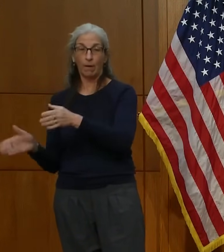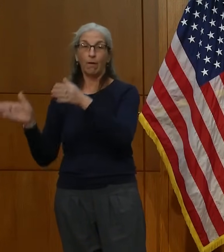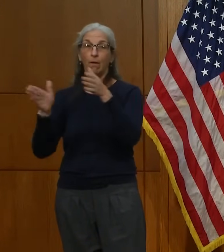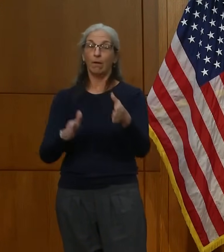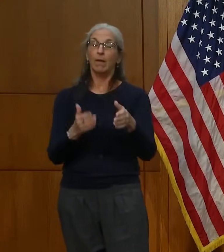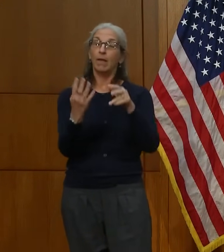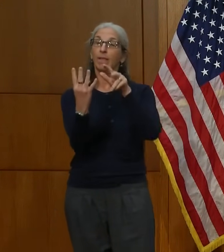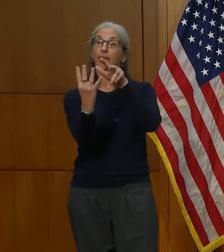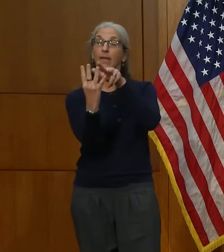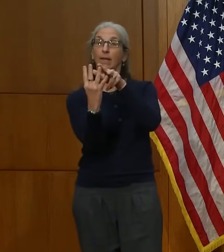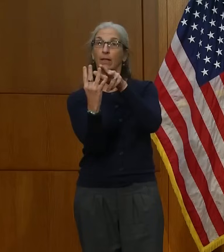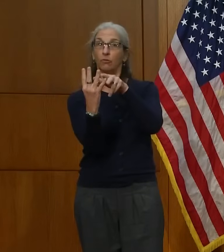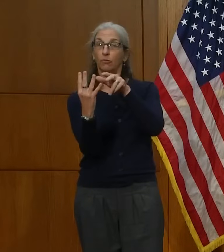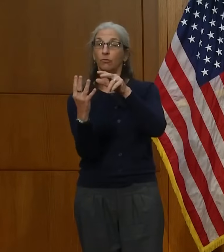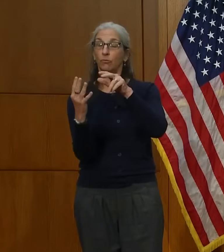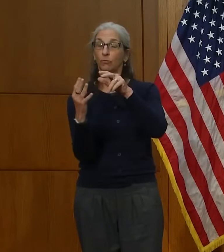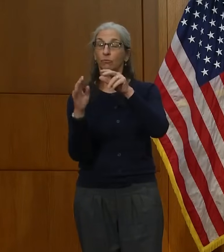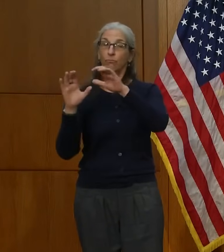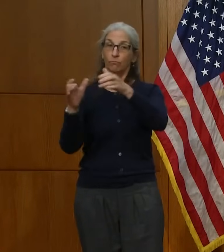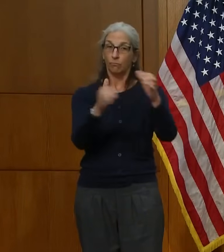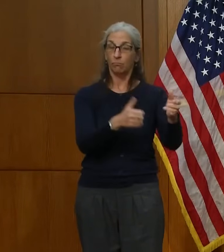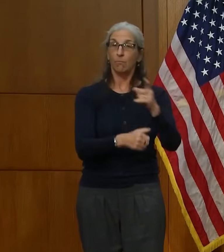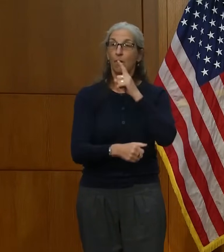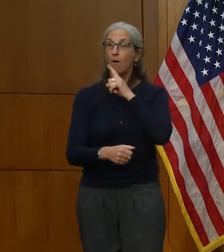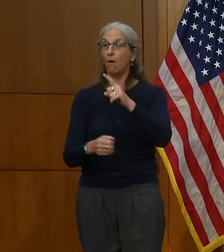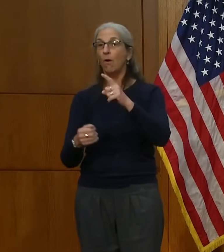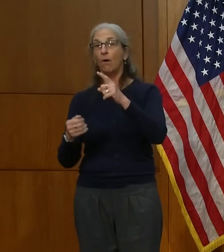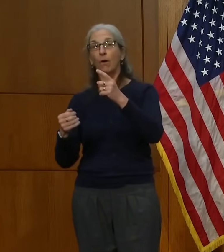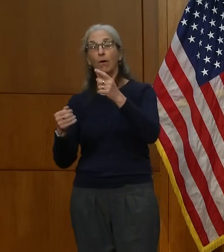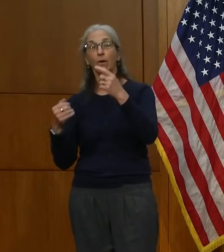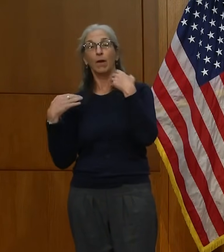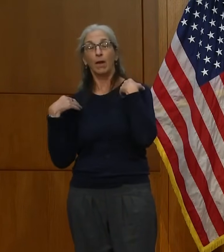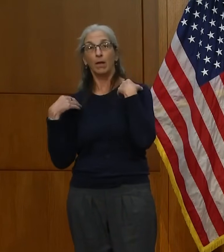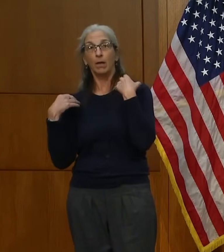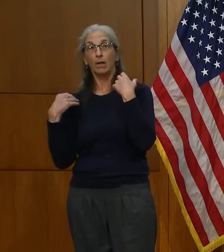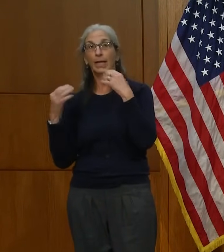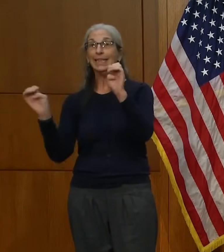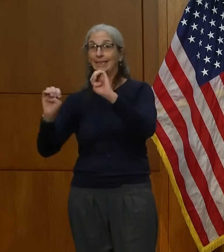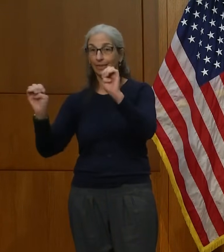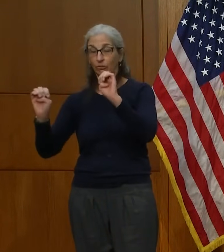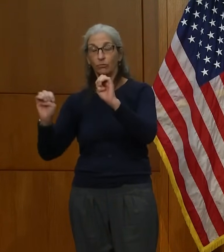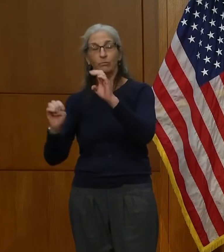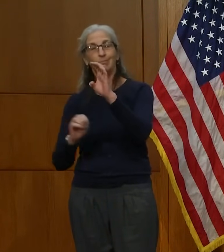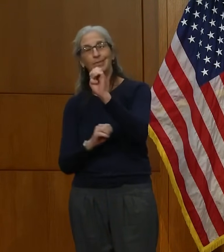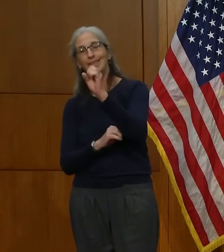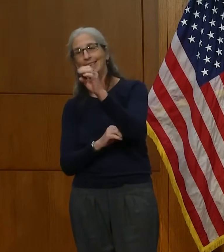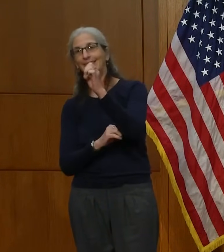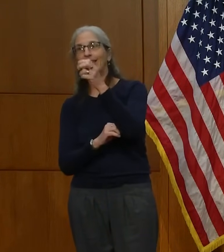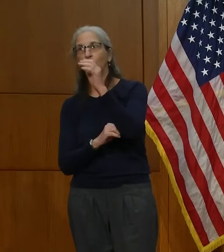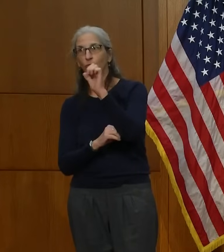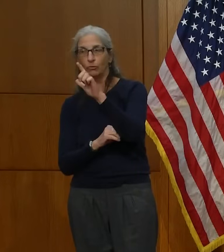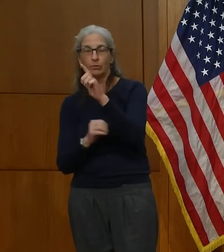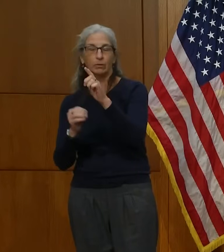AND LONG TERM CARE FACILITY RESIDENTS. NEXT TWO PHASES ARE ESSENTIAL WORKERS AND THEN